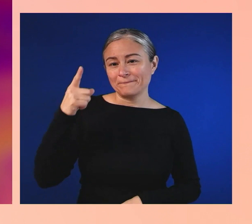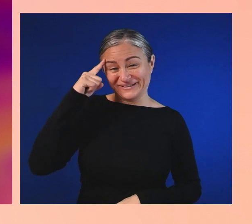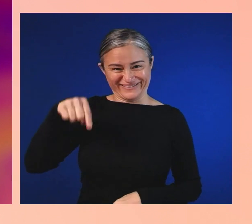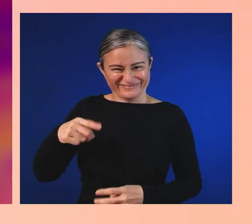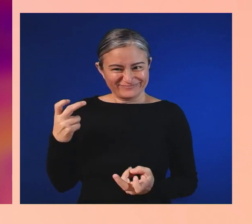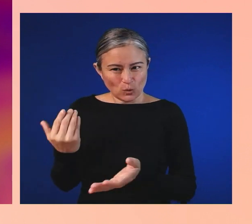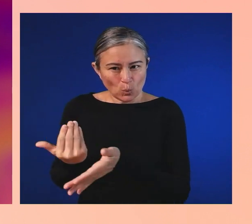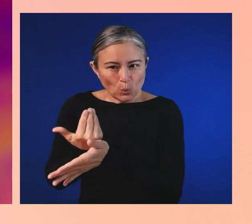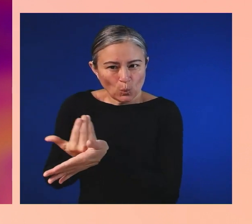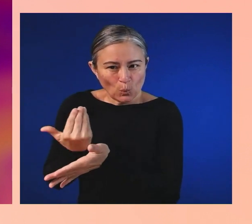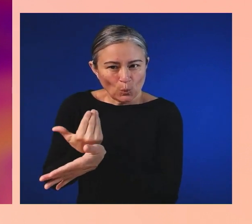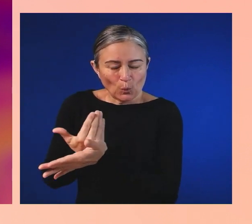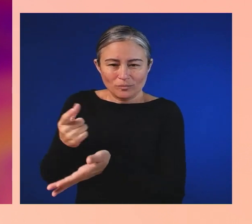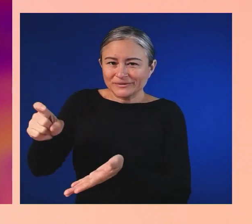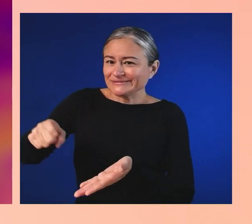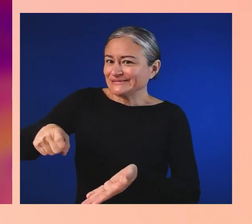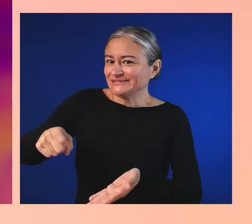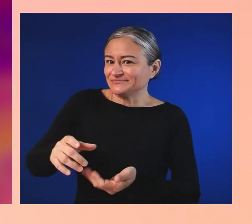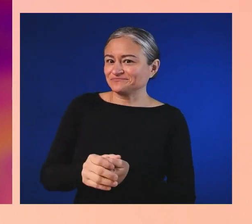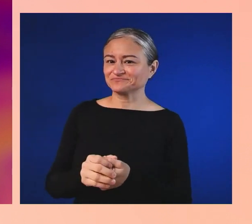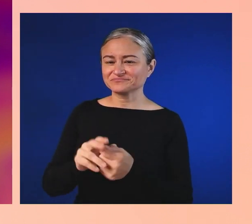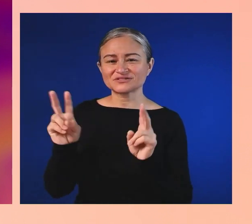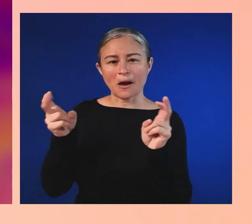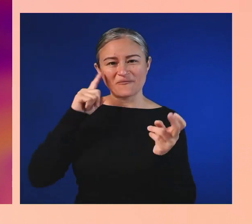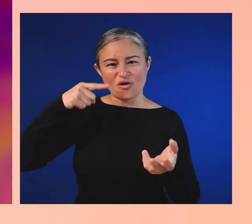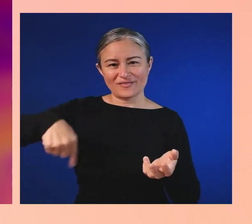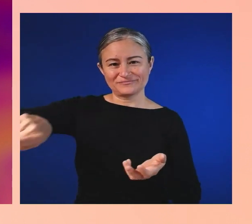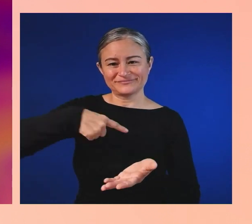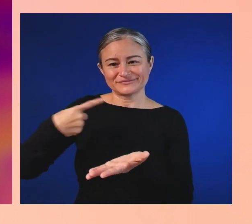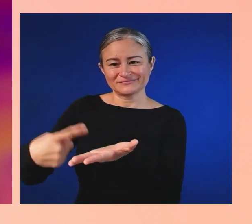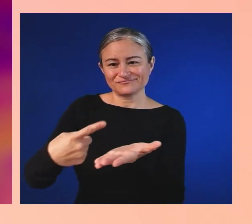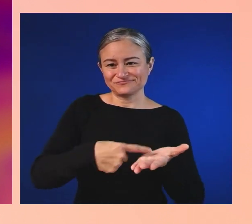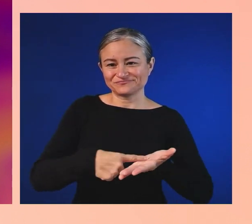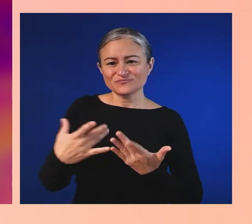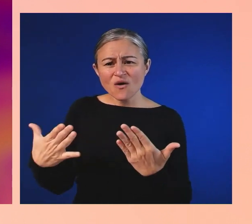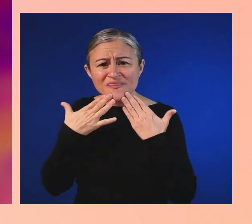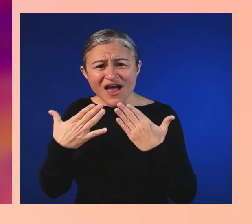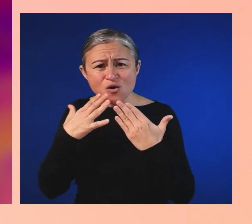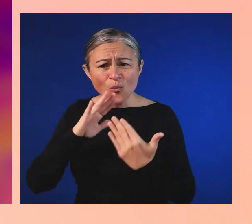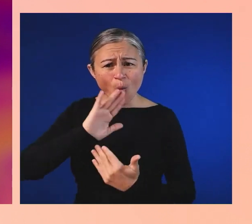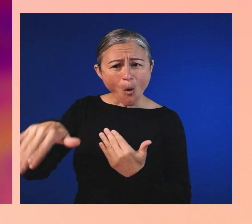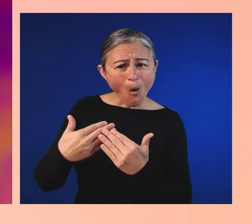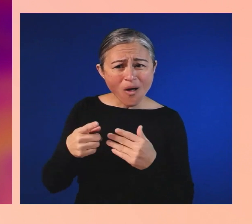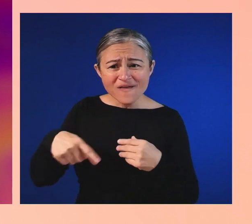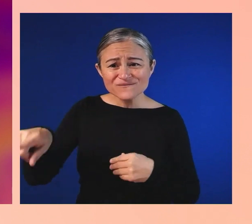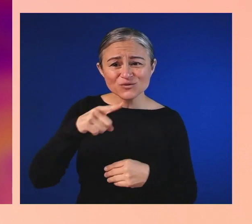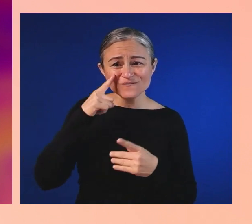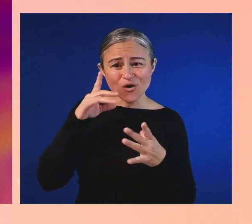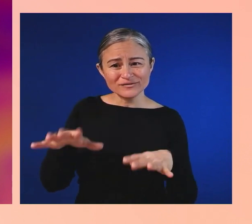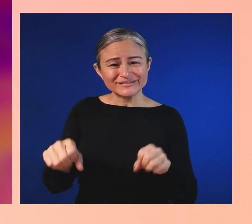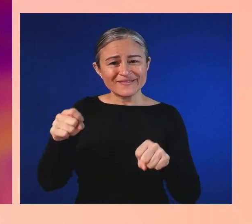I want to thank you all for taking the time. The three individuals you are so busy